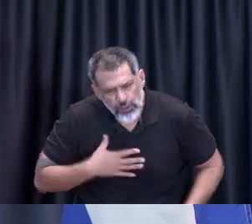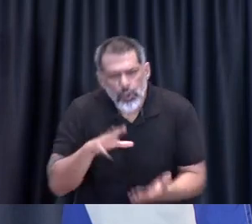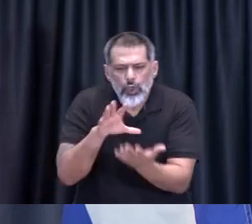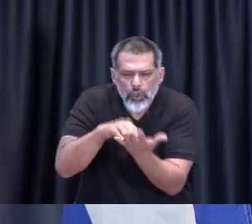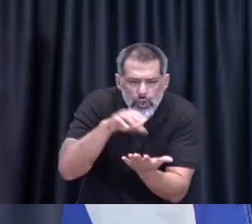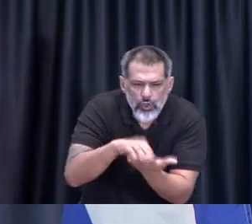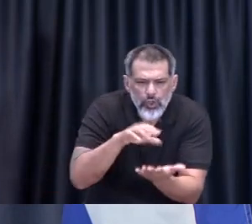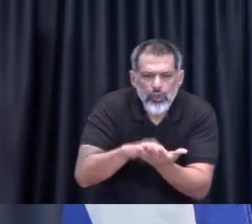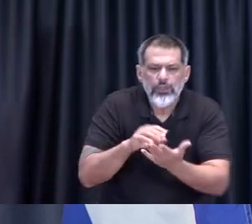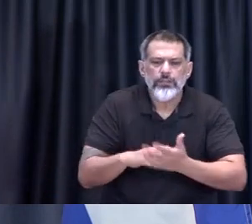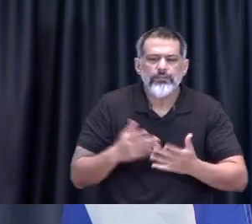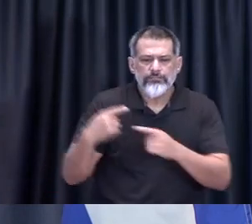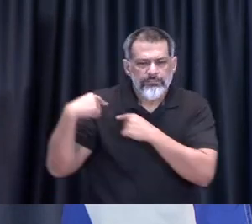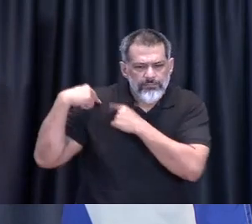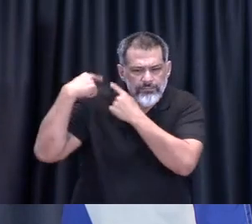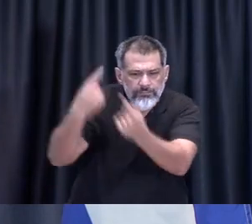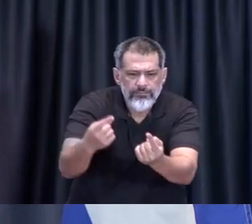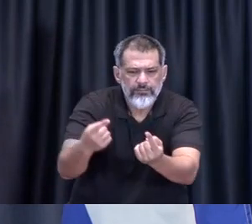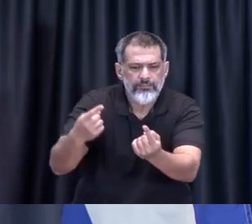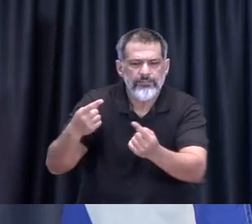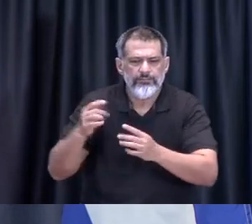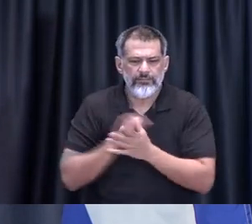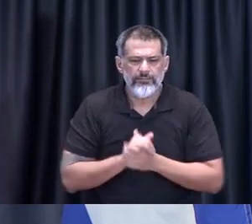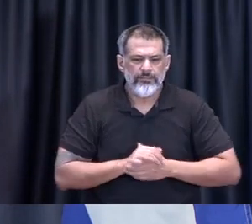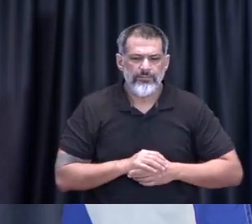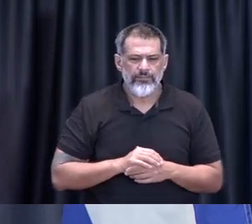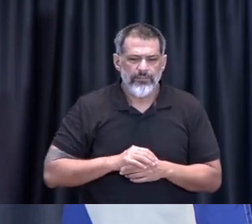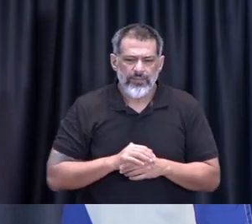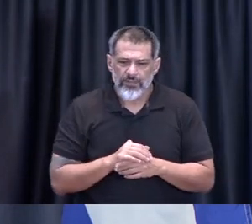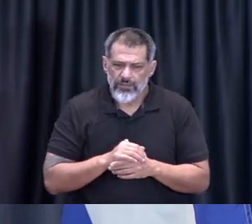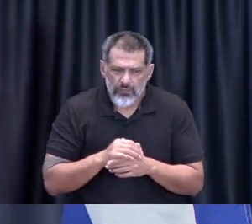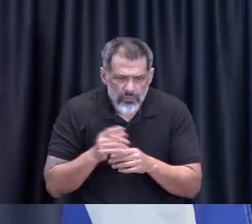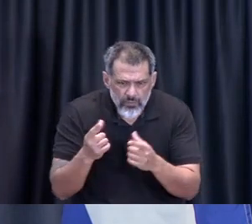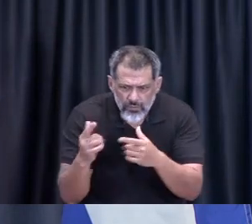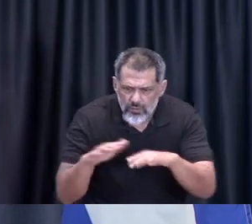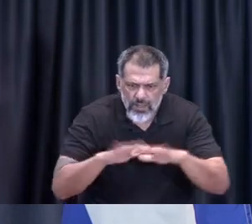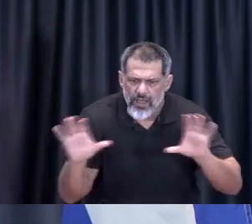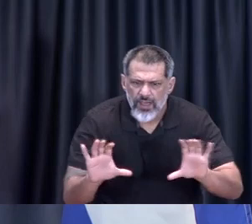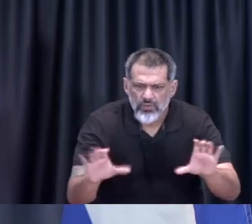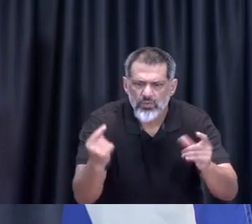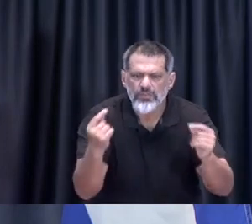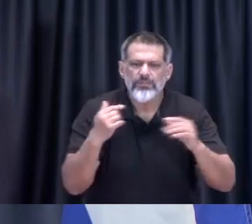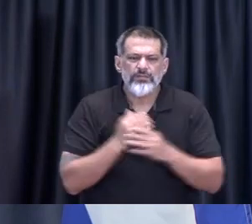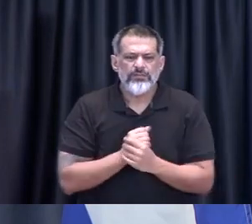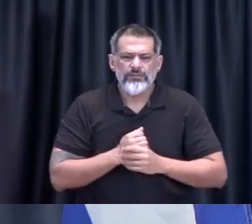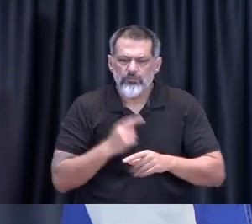two years and the lessons and the practices that we have been using for the past few weeks